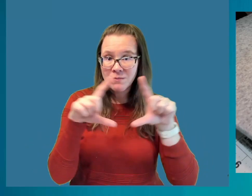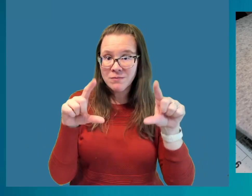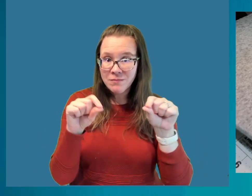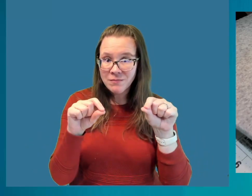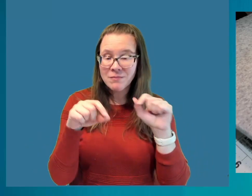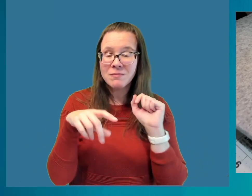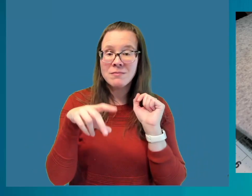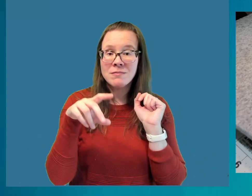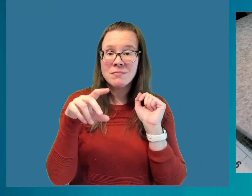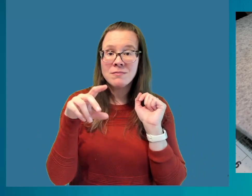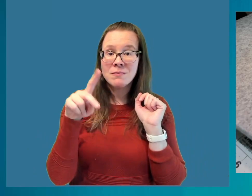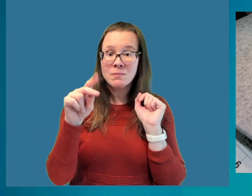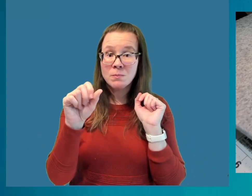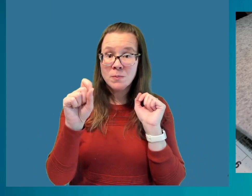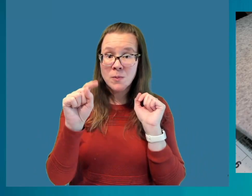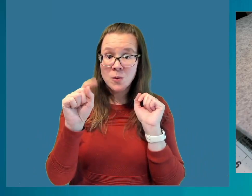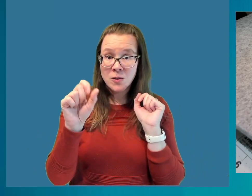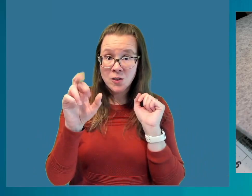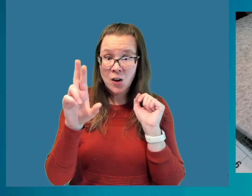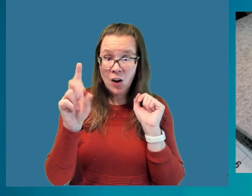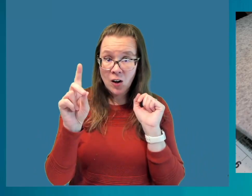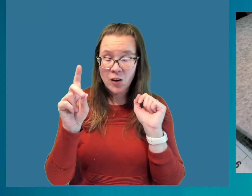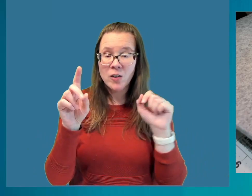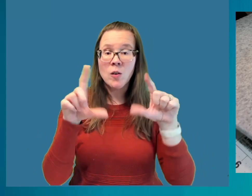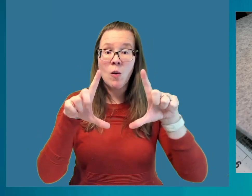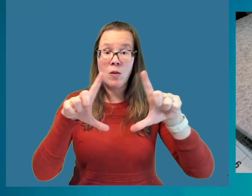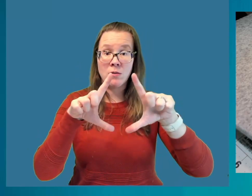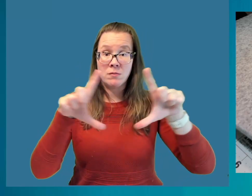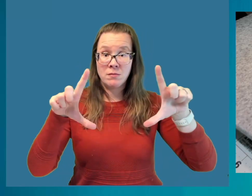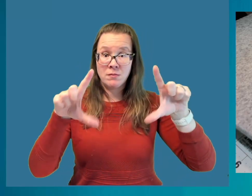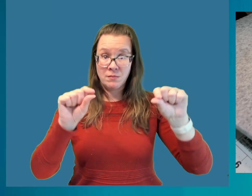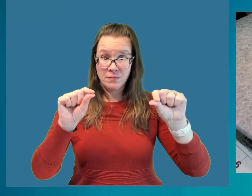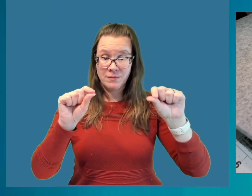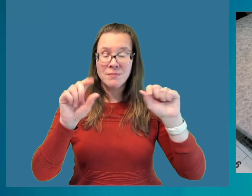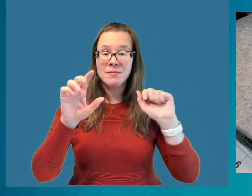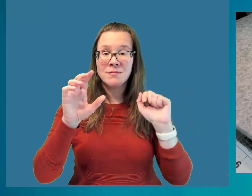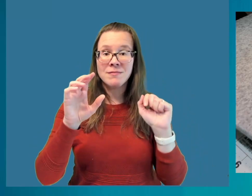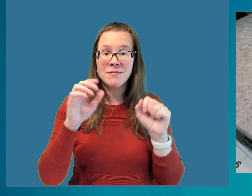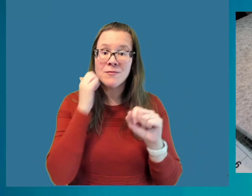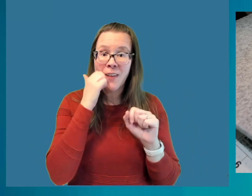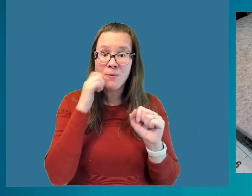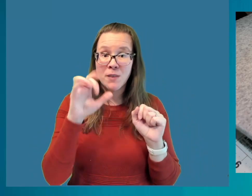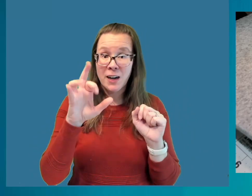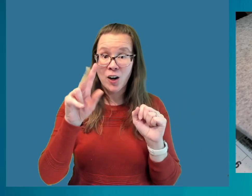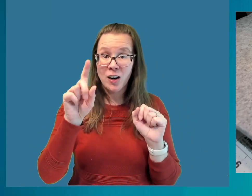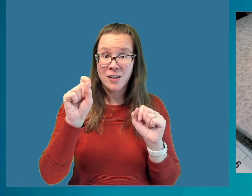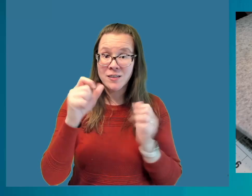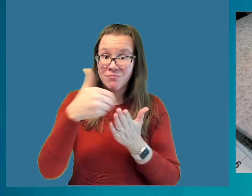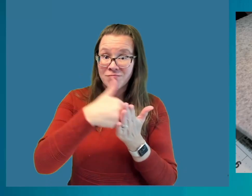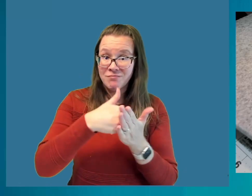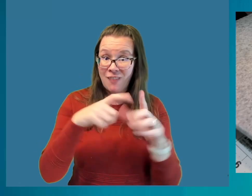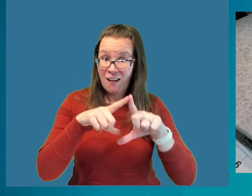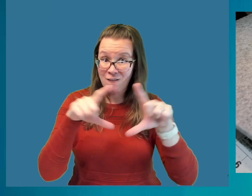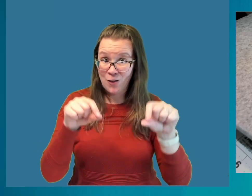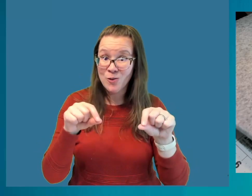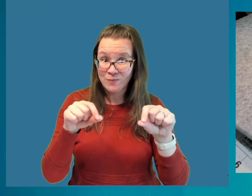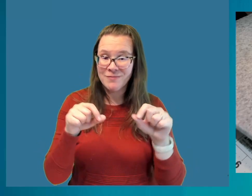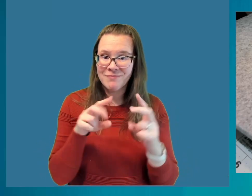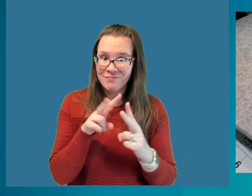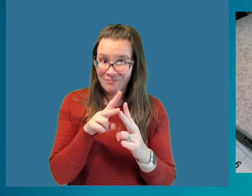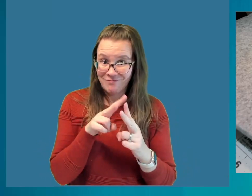So onto the topic of fabric cards and postcards. I've recently been obsessed with making these, um,